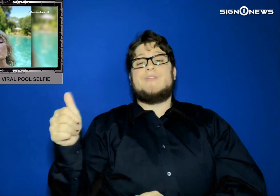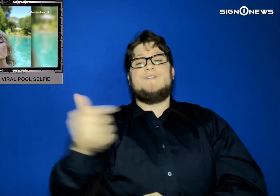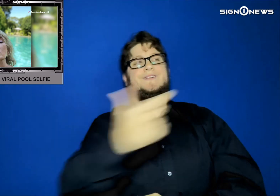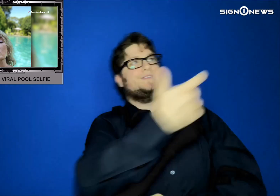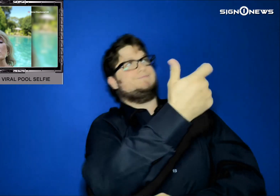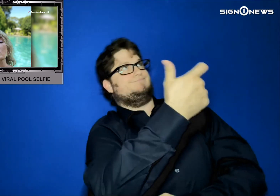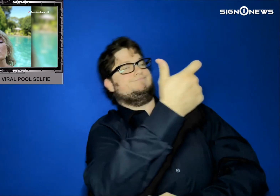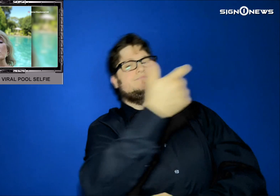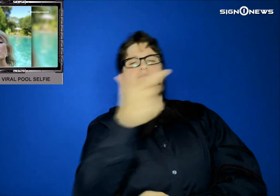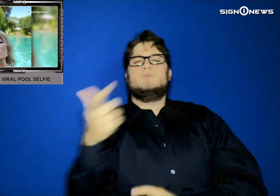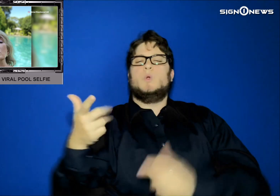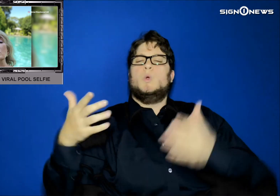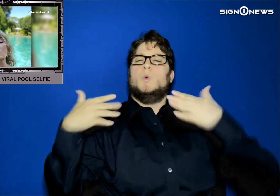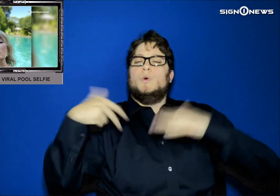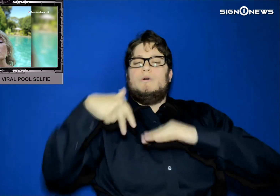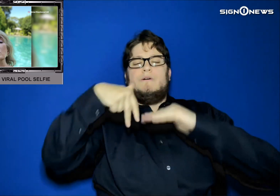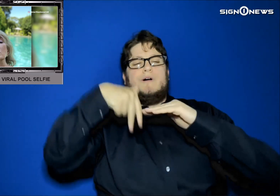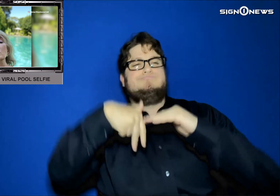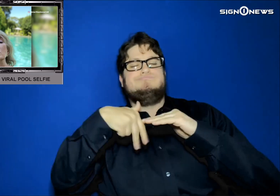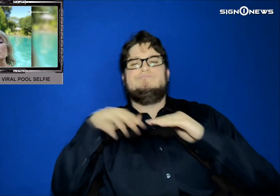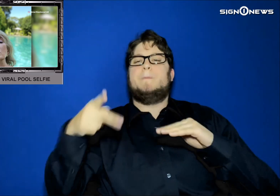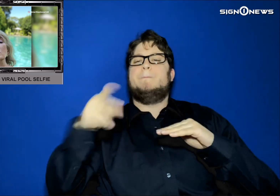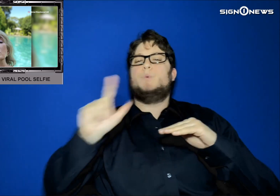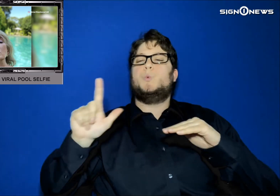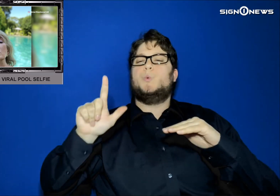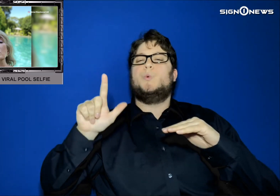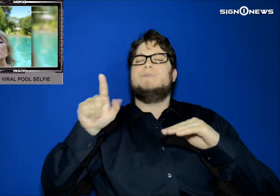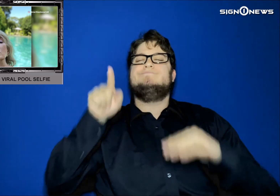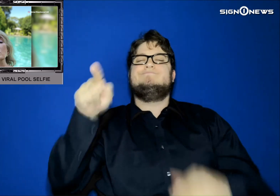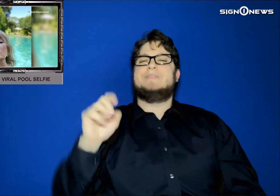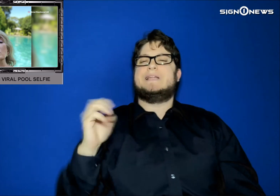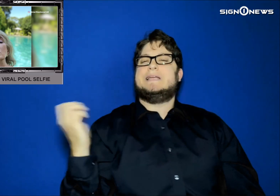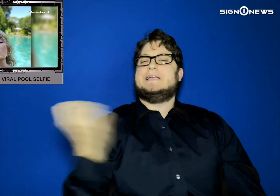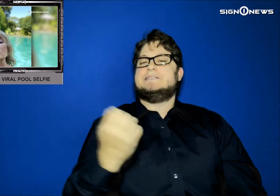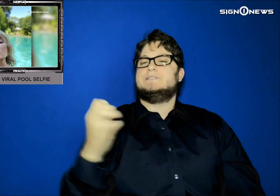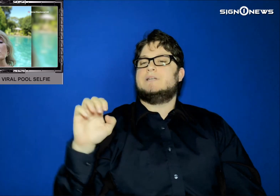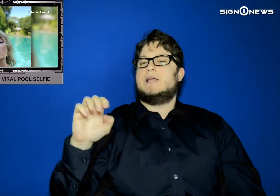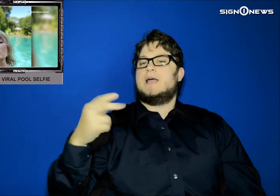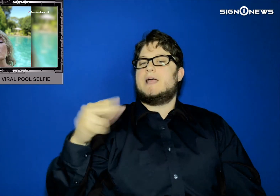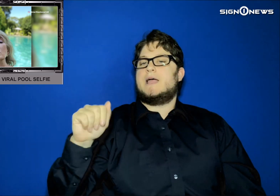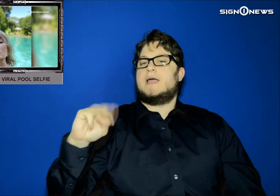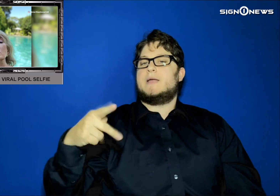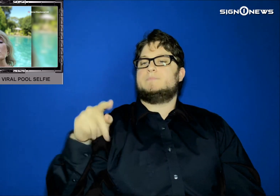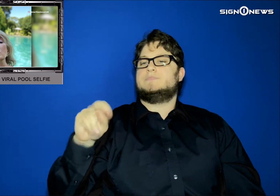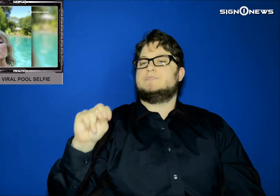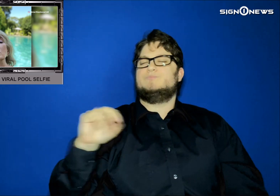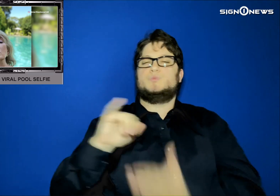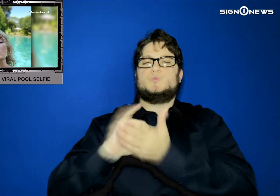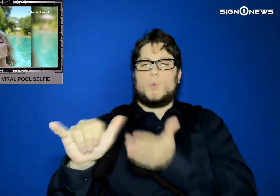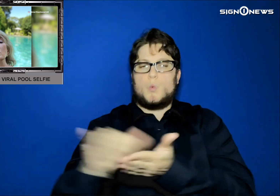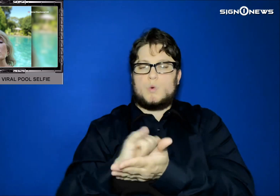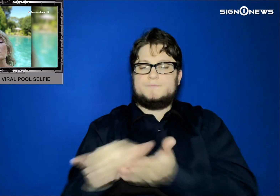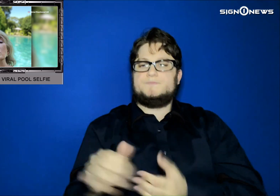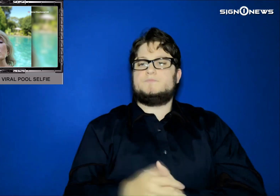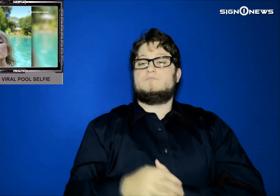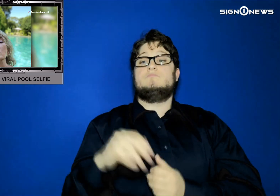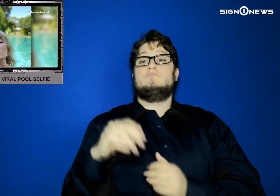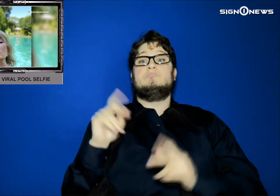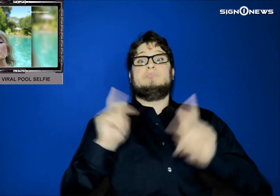The 78-year-old posted this selfie of her cooling off from her pool in East Hampton, New York.